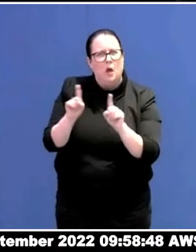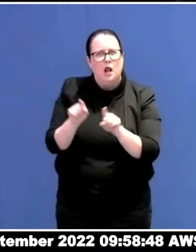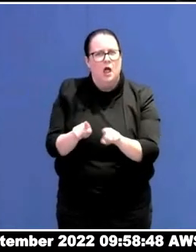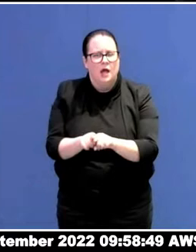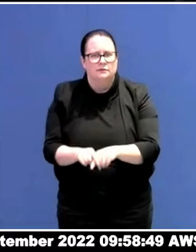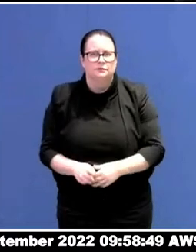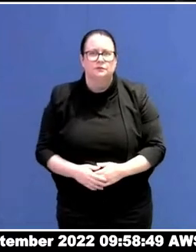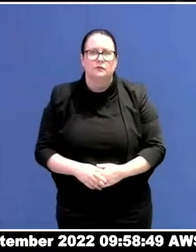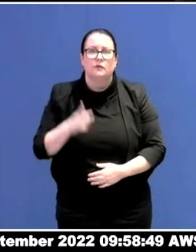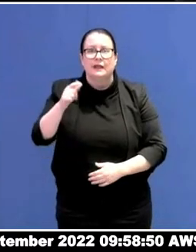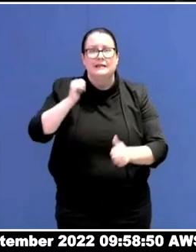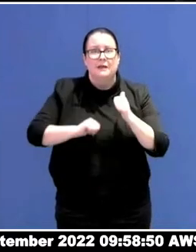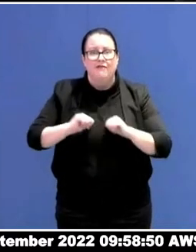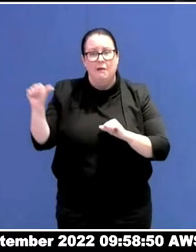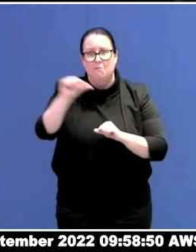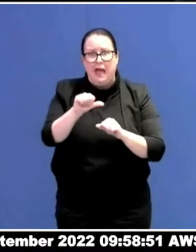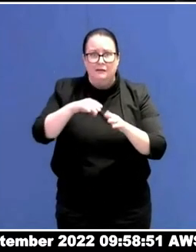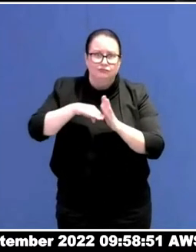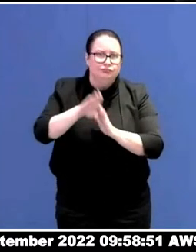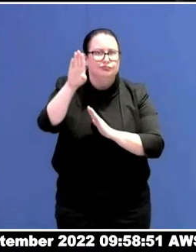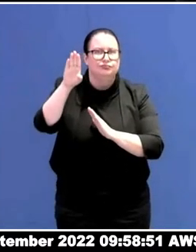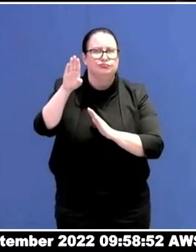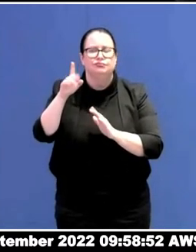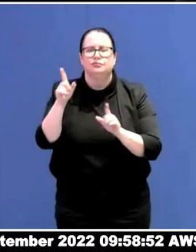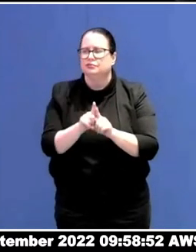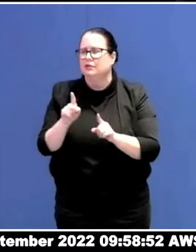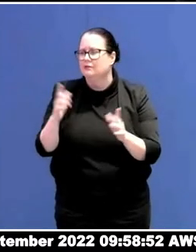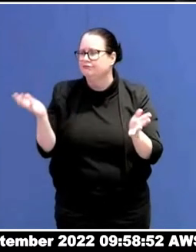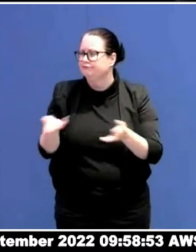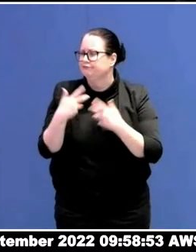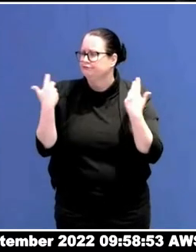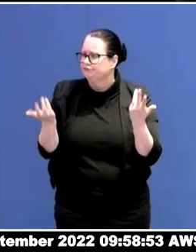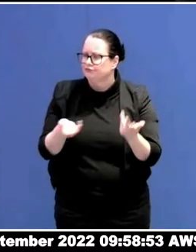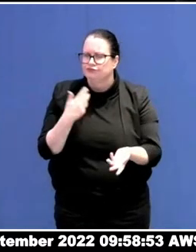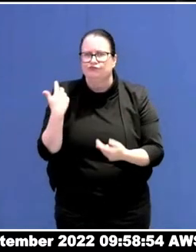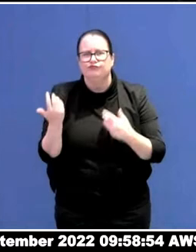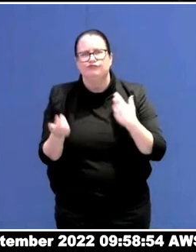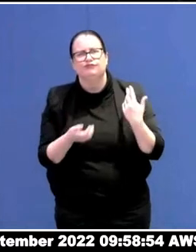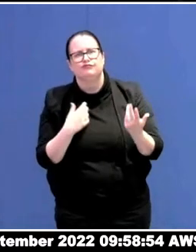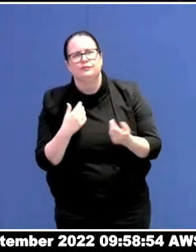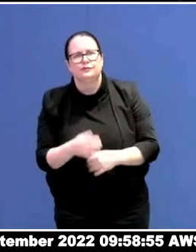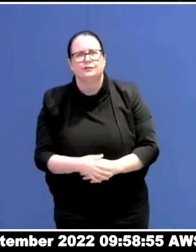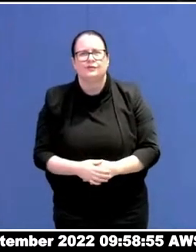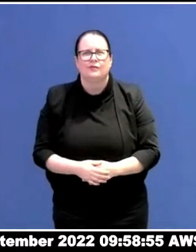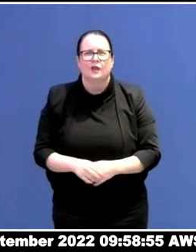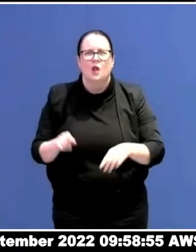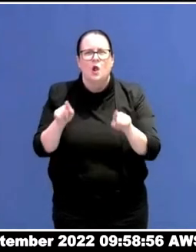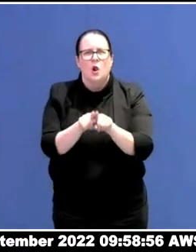In his behaviour of, yes, just - I guess, to sum it up, sort of being almost out of